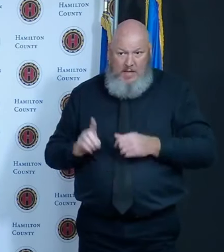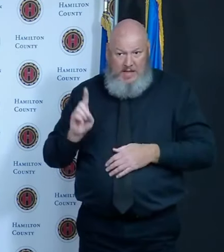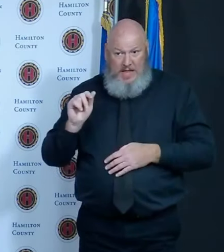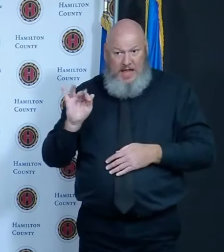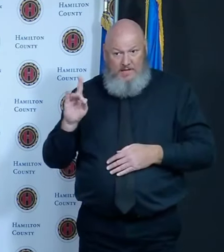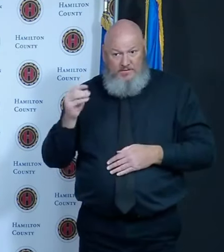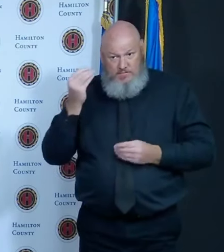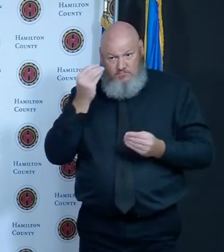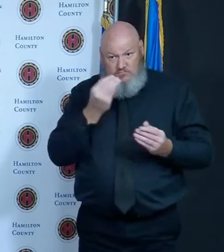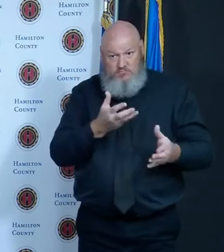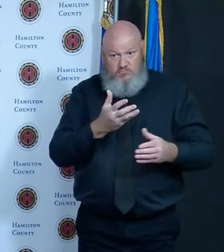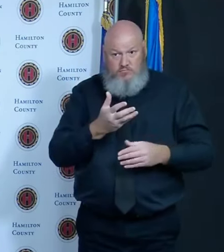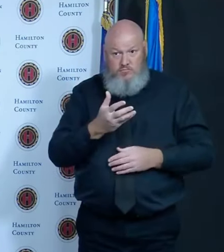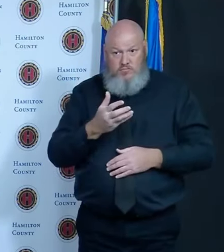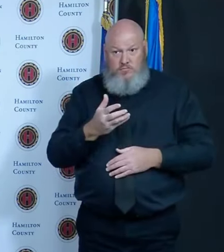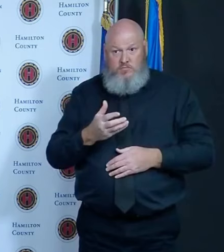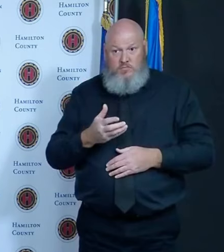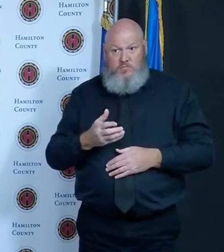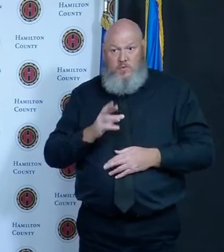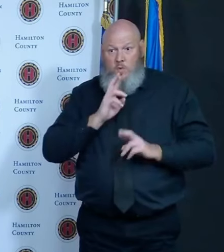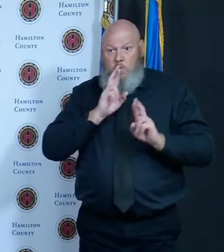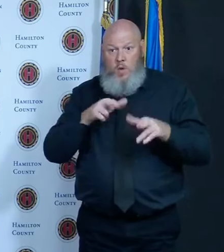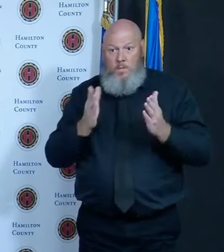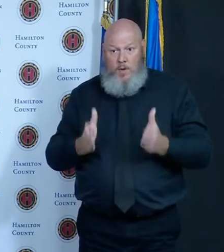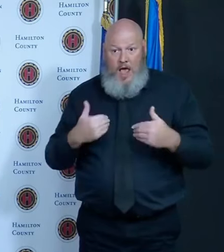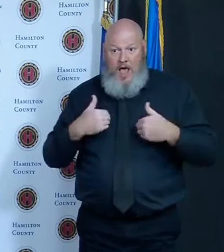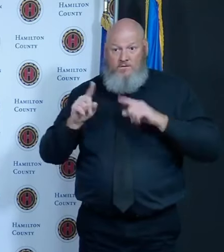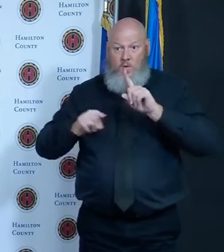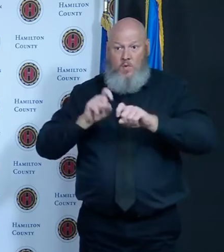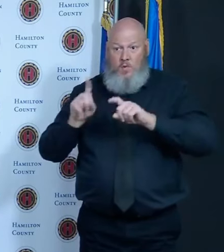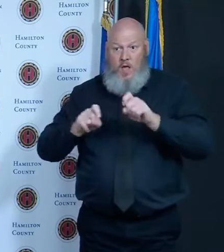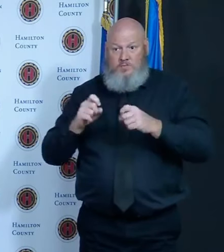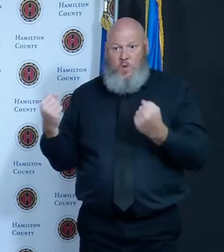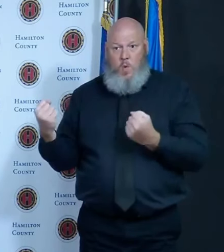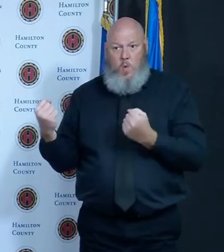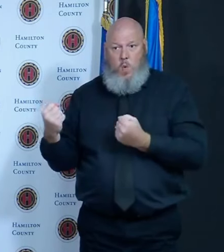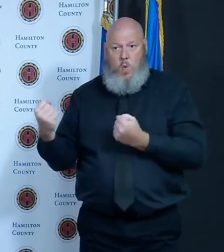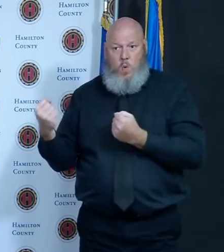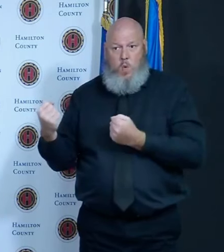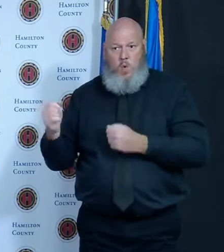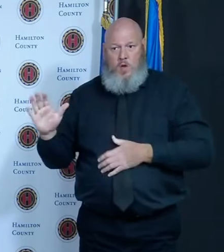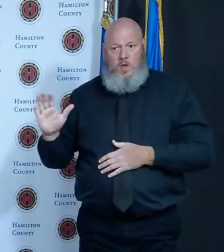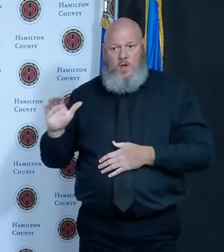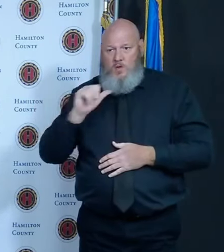in that in that phase so just this is just some quick things about what we're